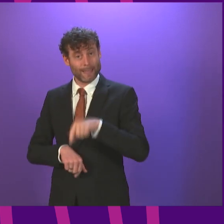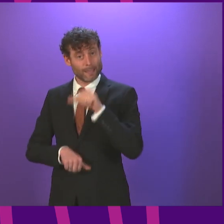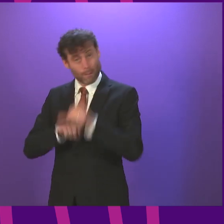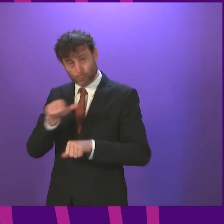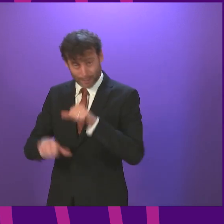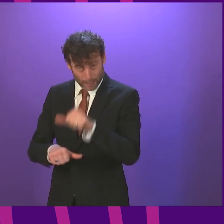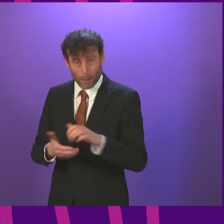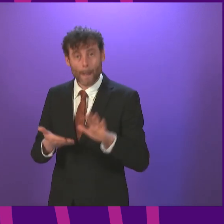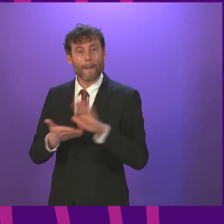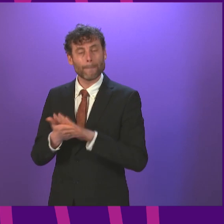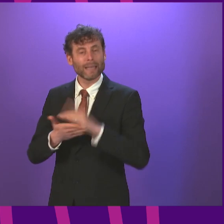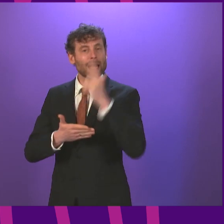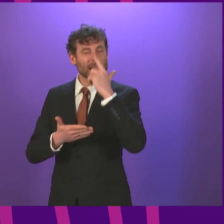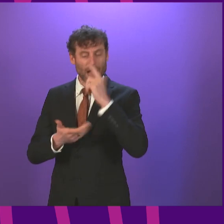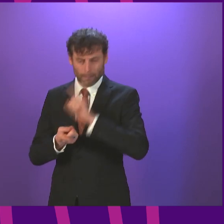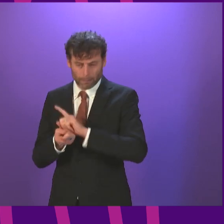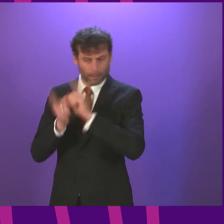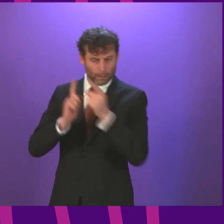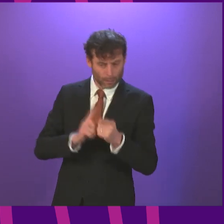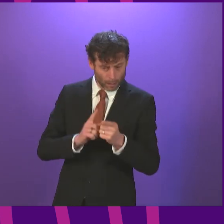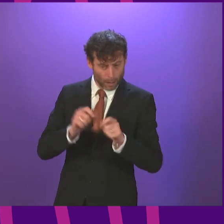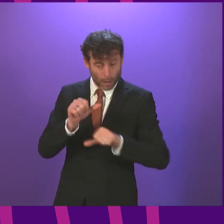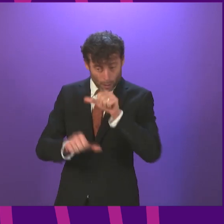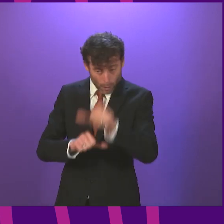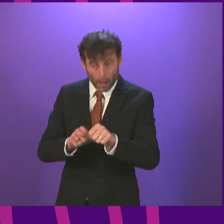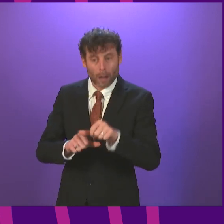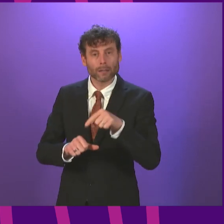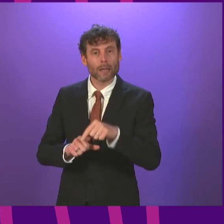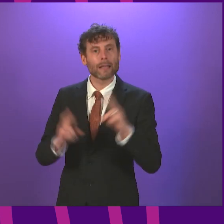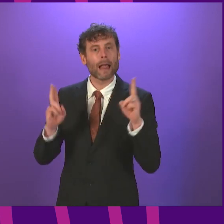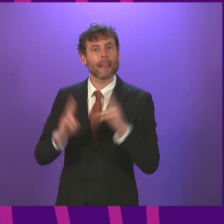was less open to challenge. In effect, the women’s claims could be looked at again